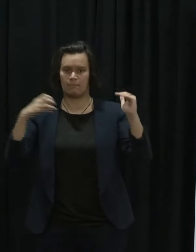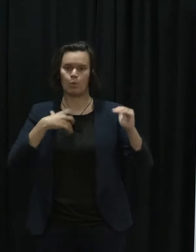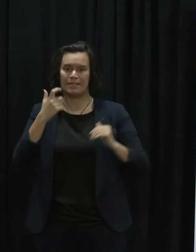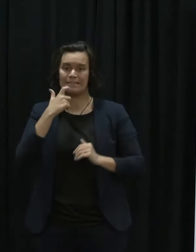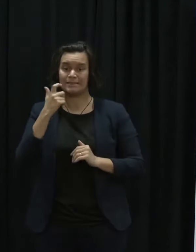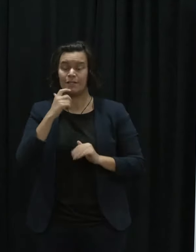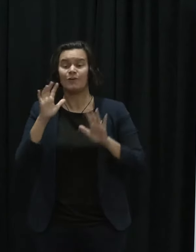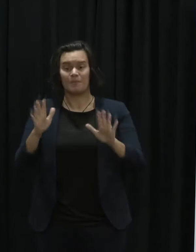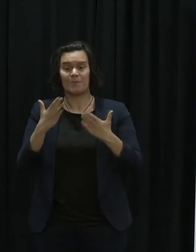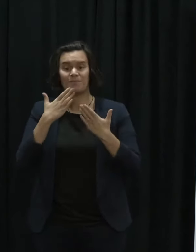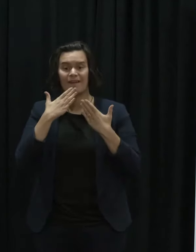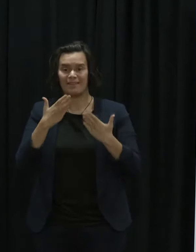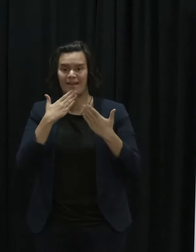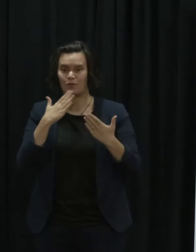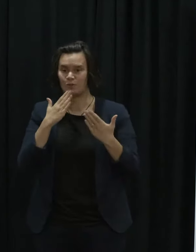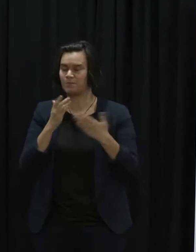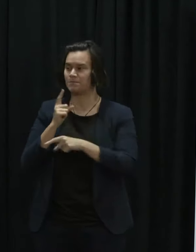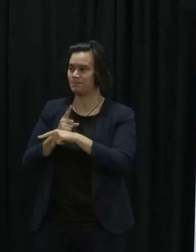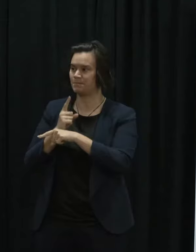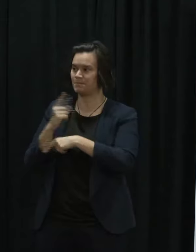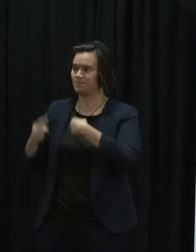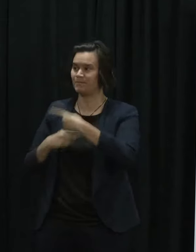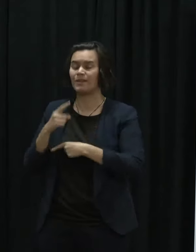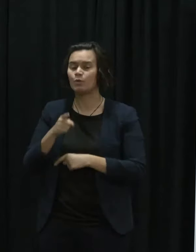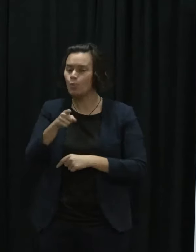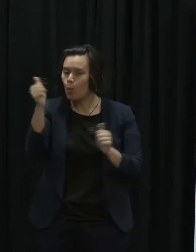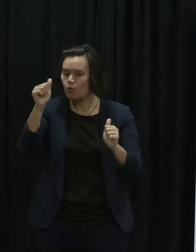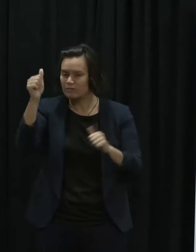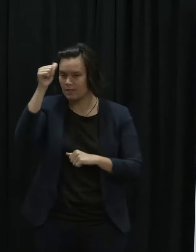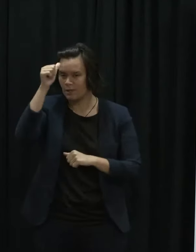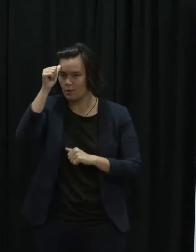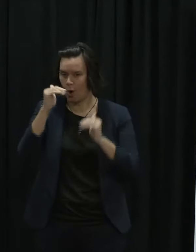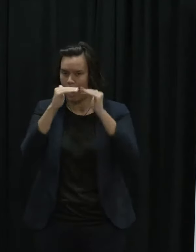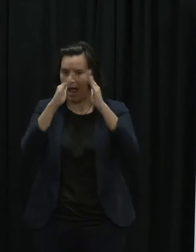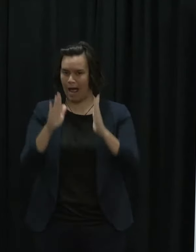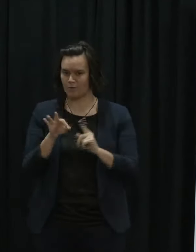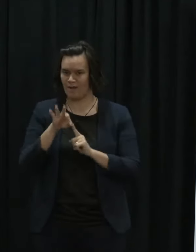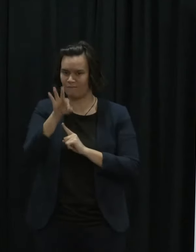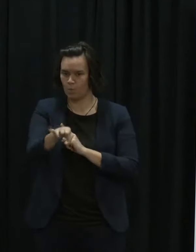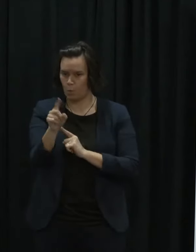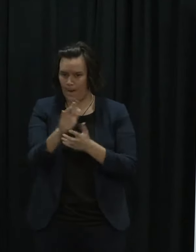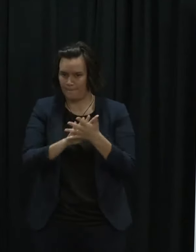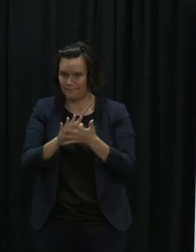House prices to not continue to increase at the extraordinary rate we have, and people's incomes need to continue to increase. We are a government who has